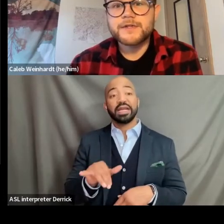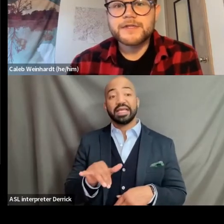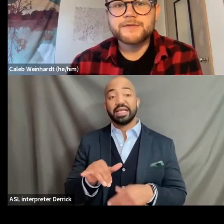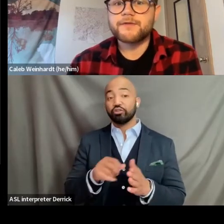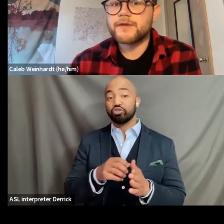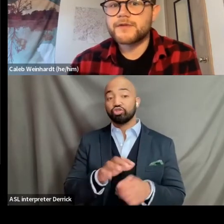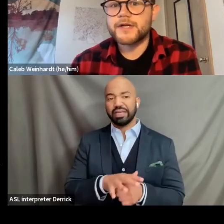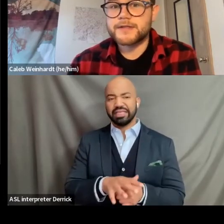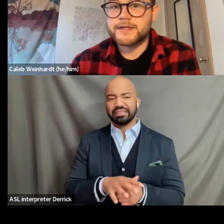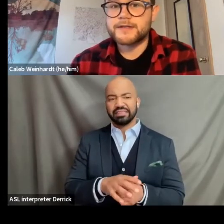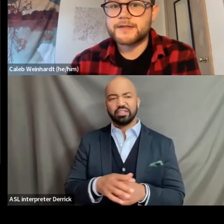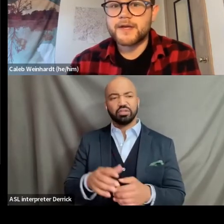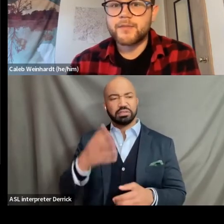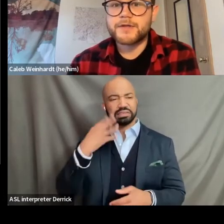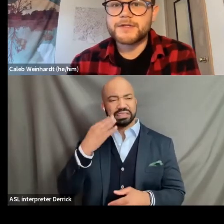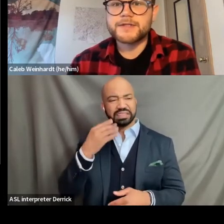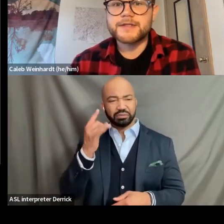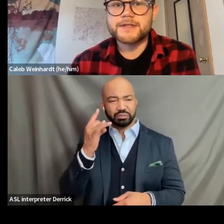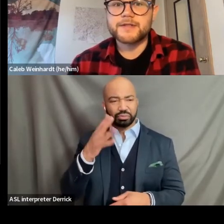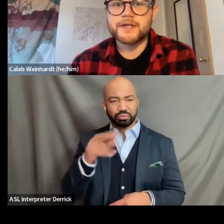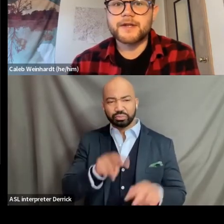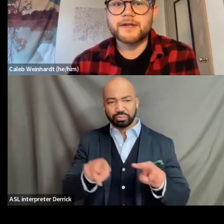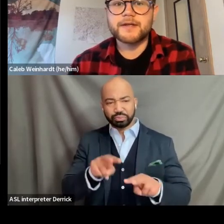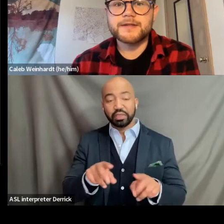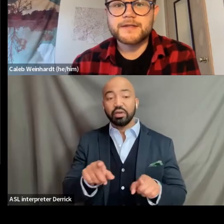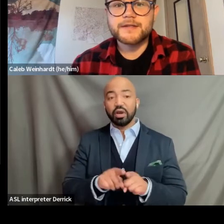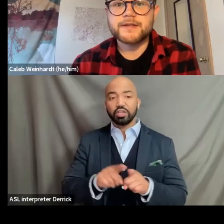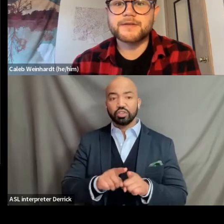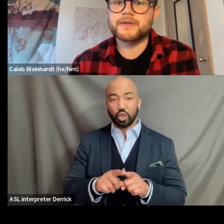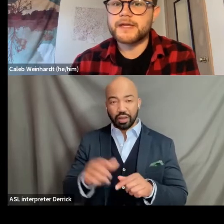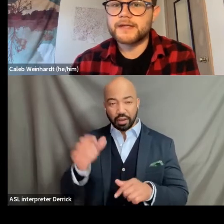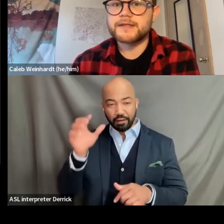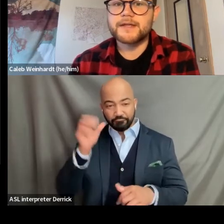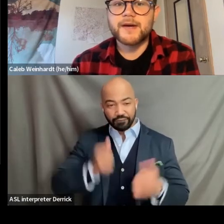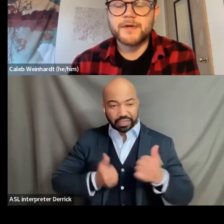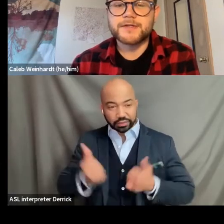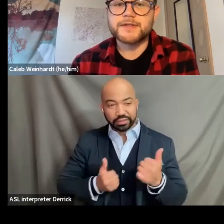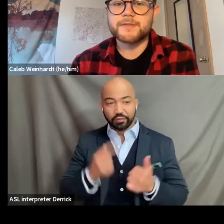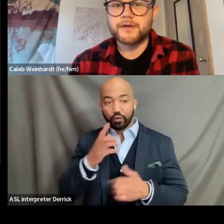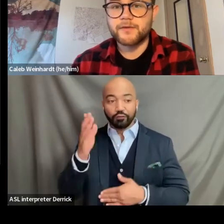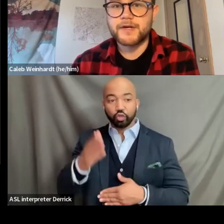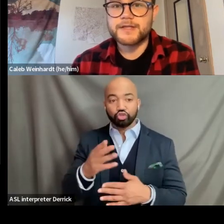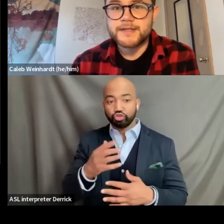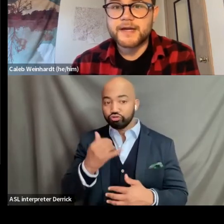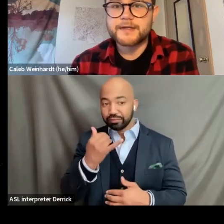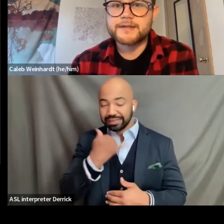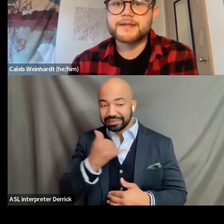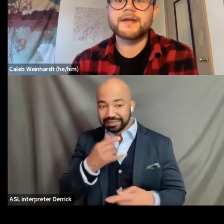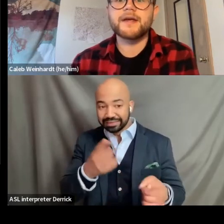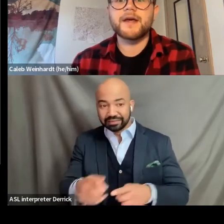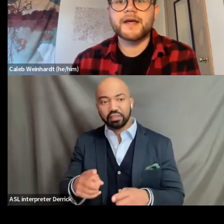vigilance for future incidents and a person's decision that the incident is related to that person's minority status.